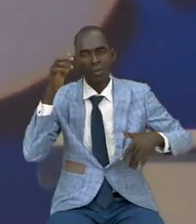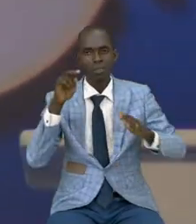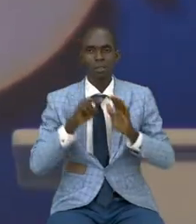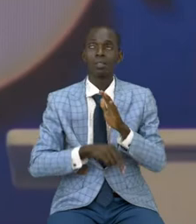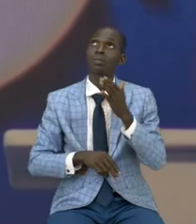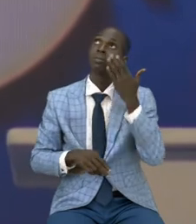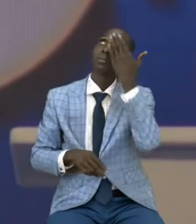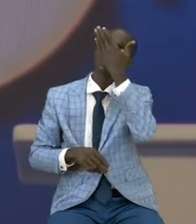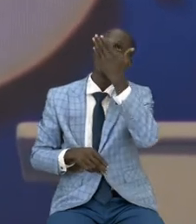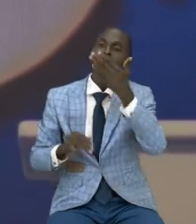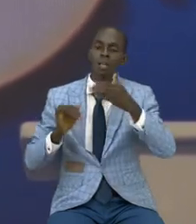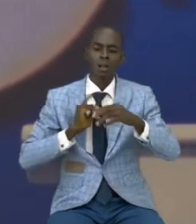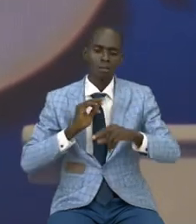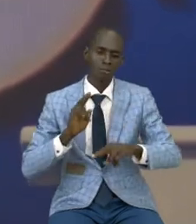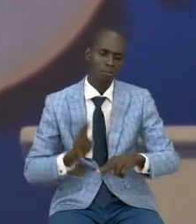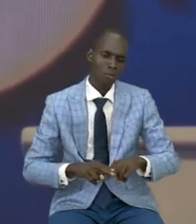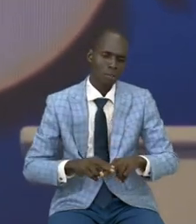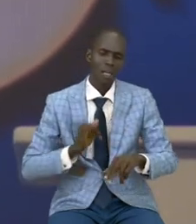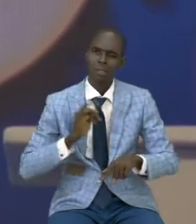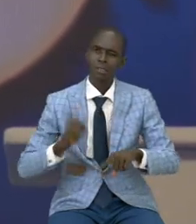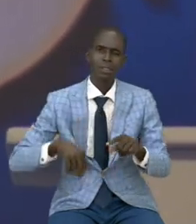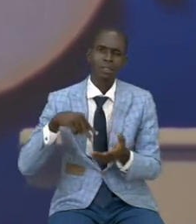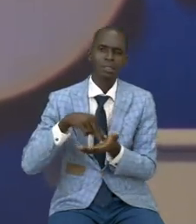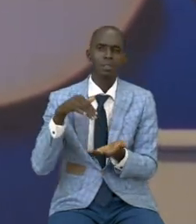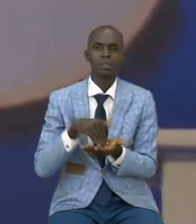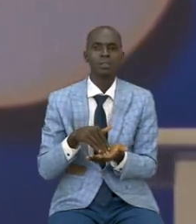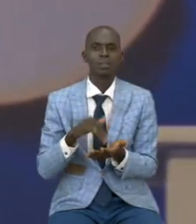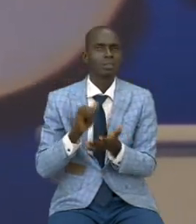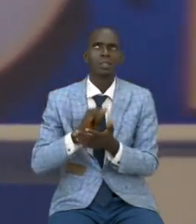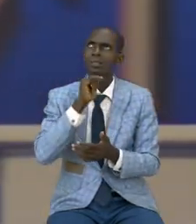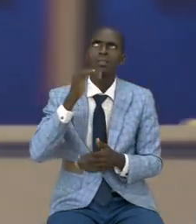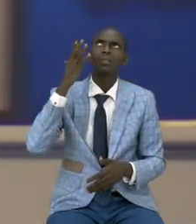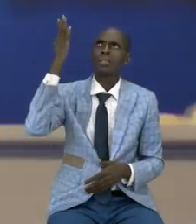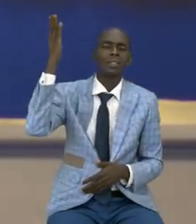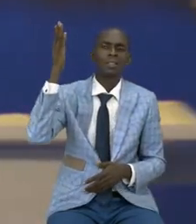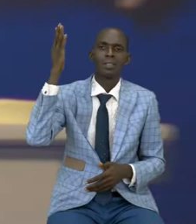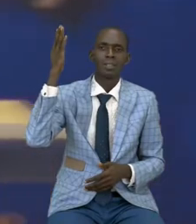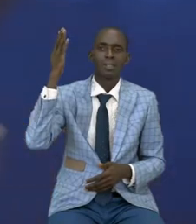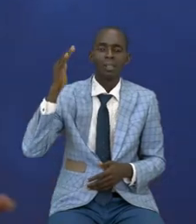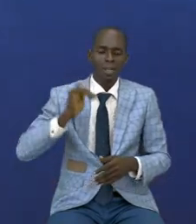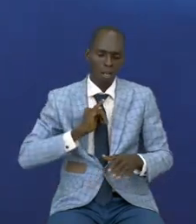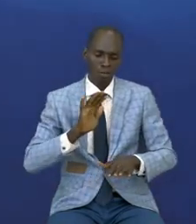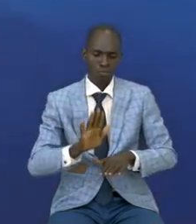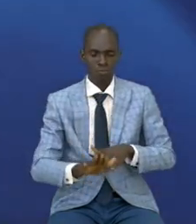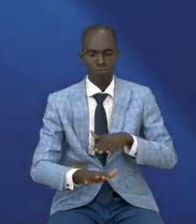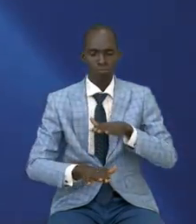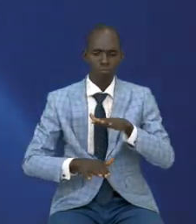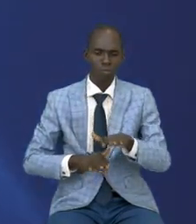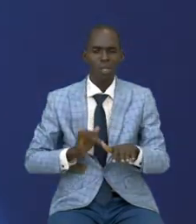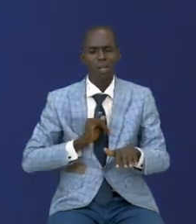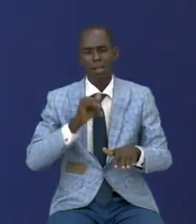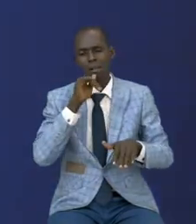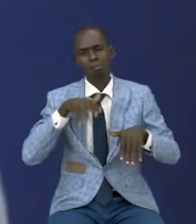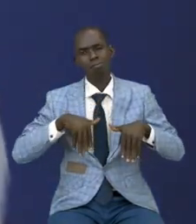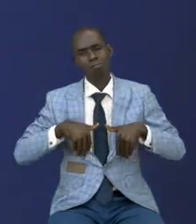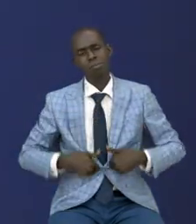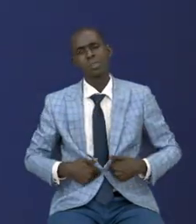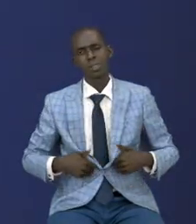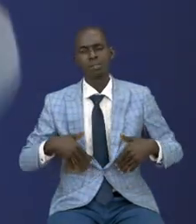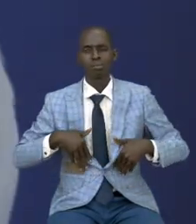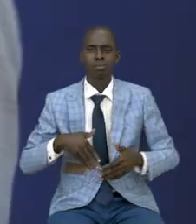i sat down i could not stand up that's not in heaven i walk i'm tired and weary that is not